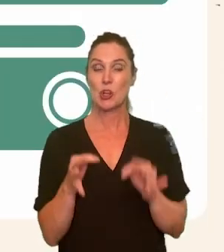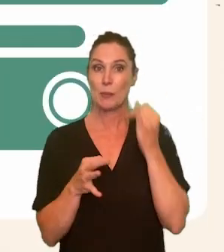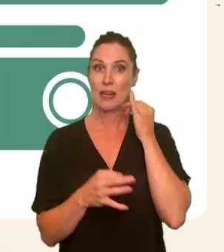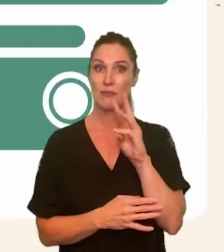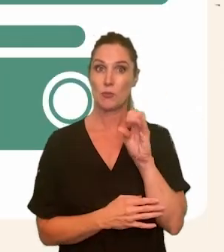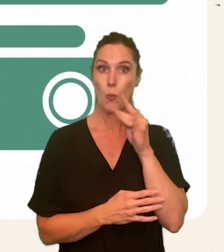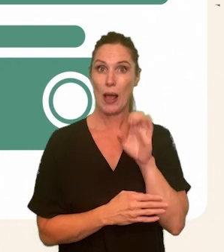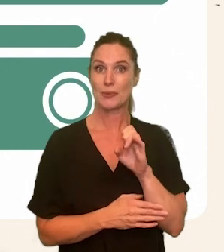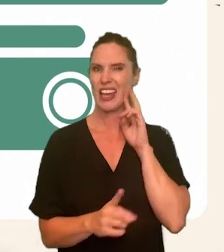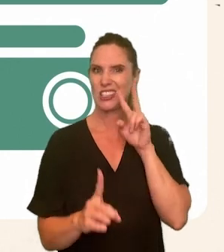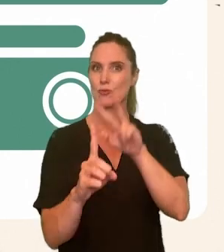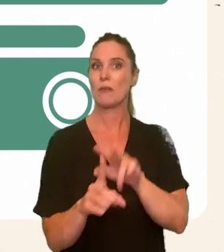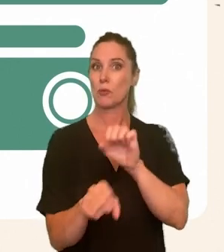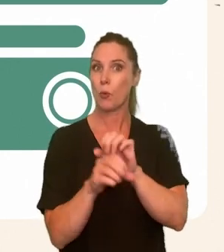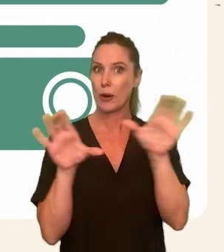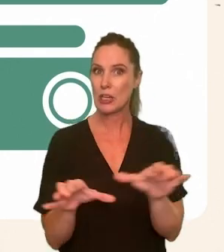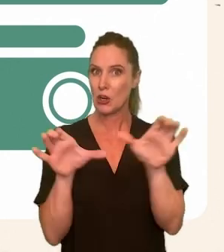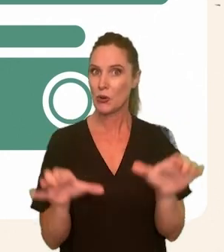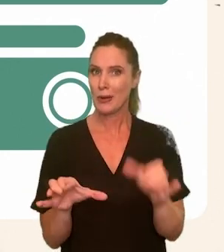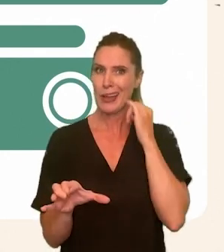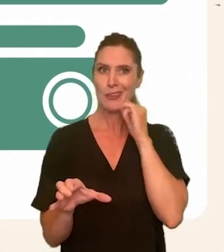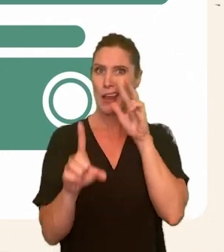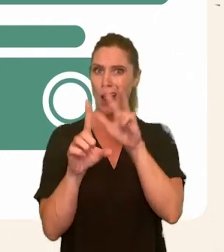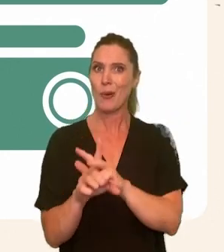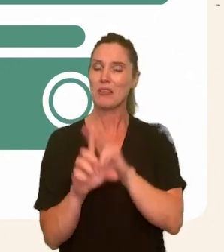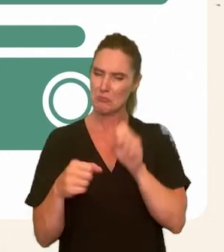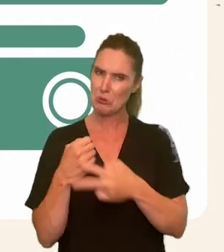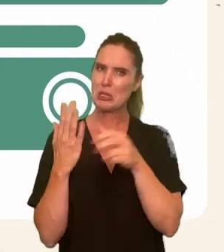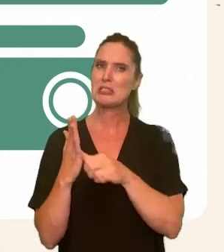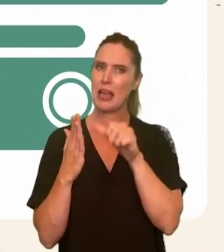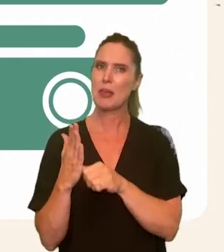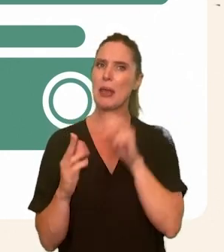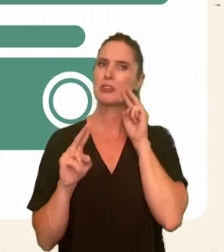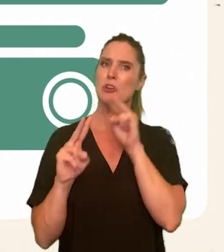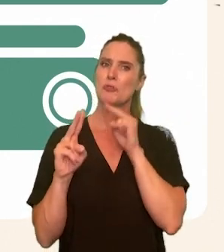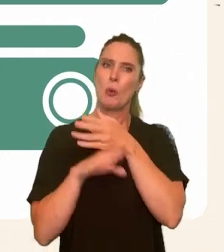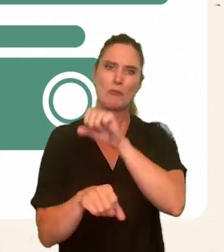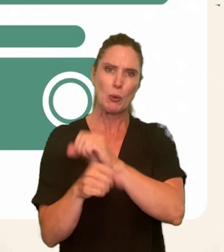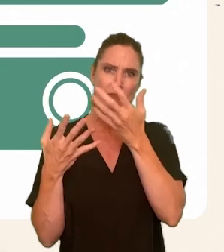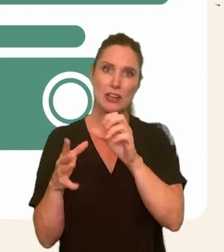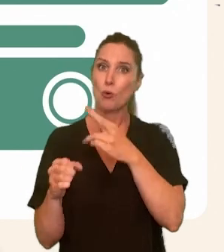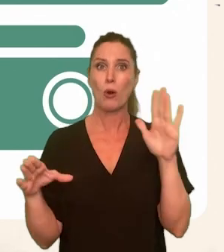is relevant to the work you're doing. If it's not, it lets you save the page to view after work or you can block it completely.